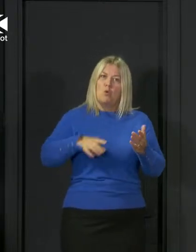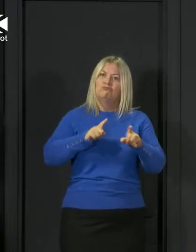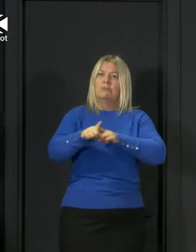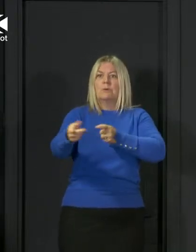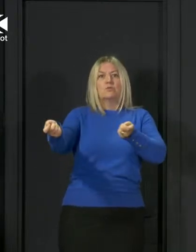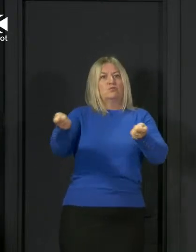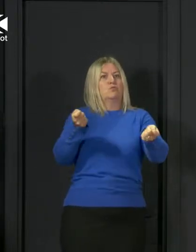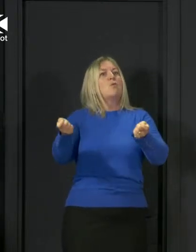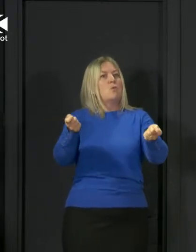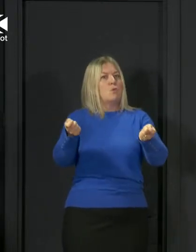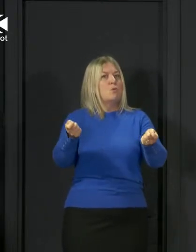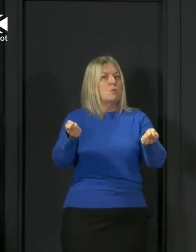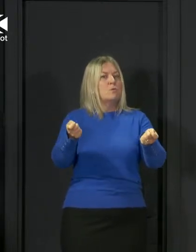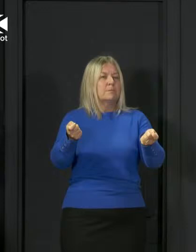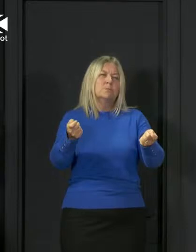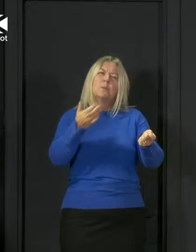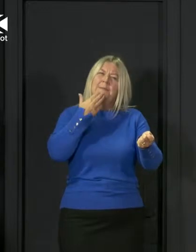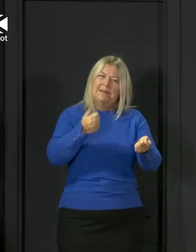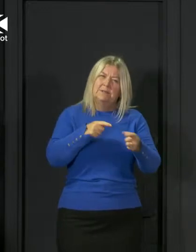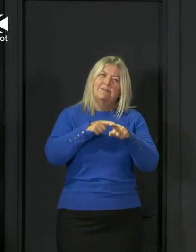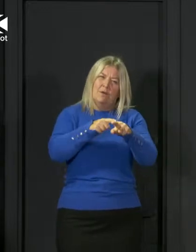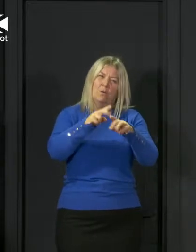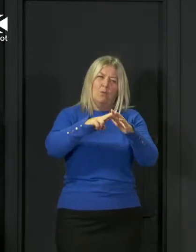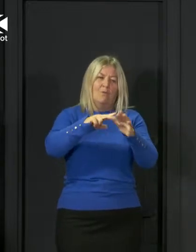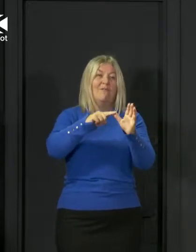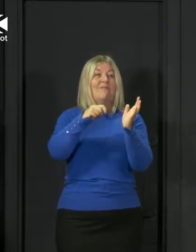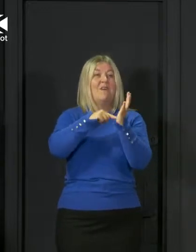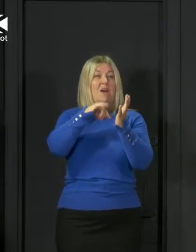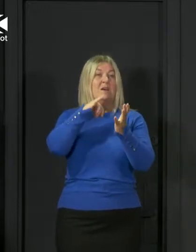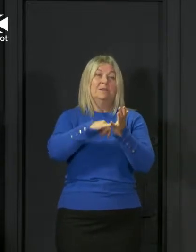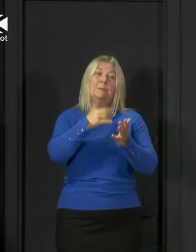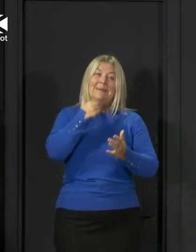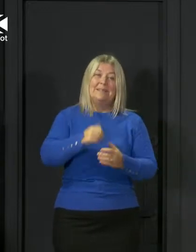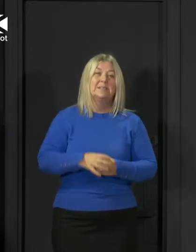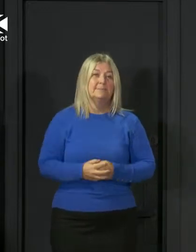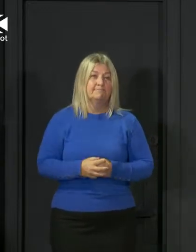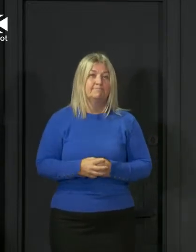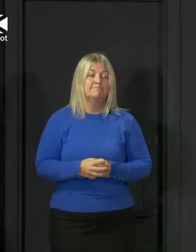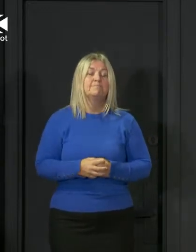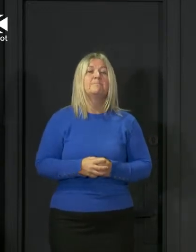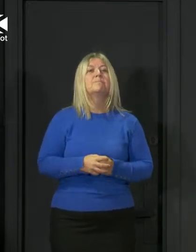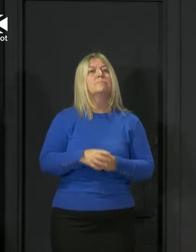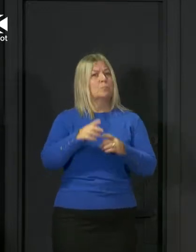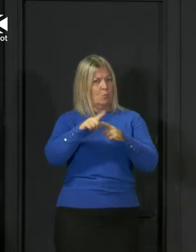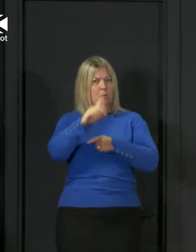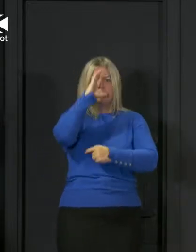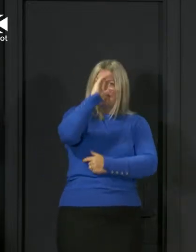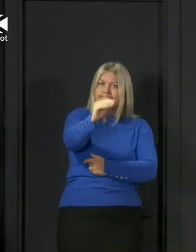So please try to do all of this and, as I said earlier on, we will keep you informed if there